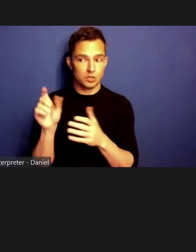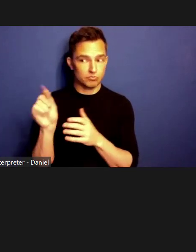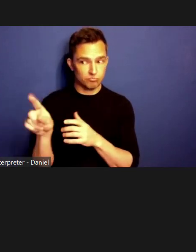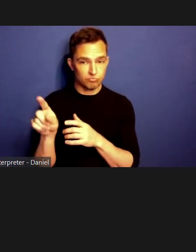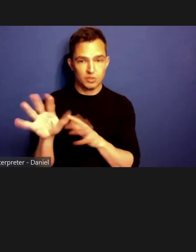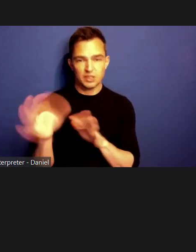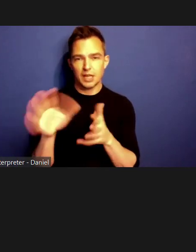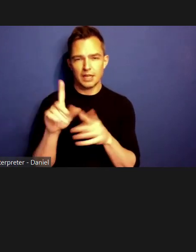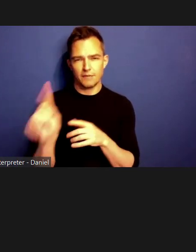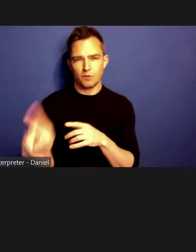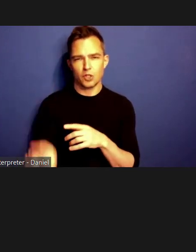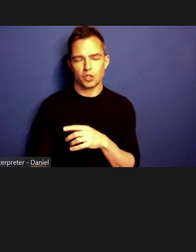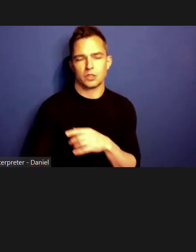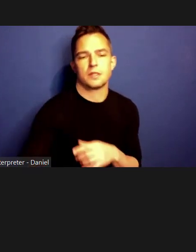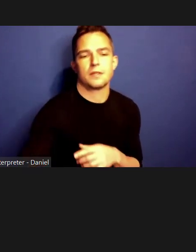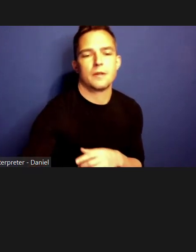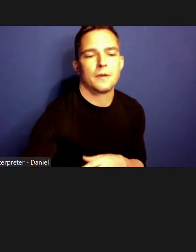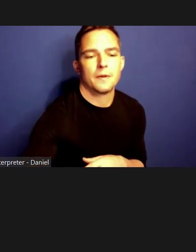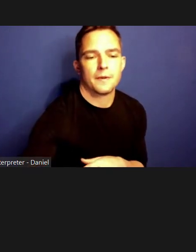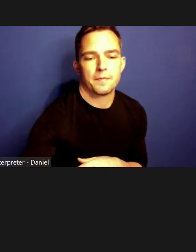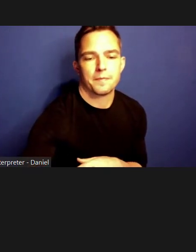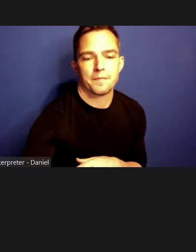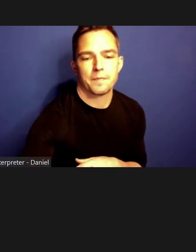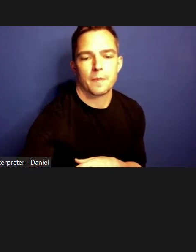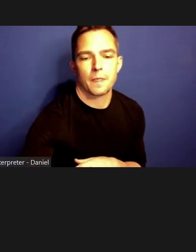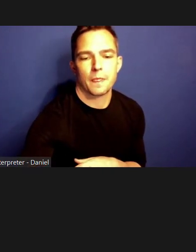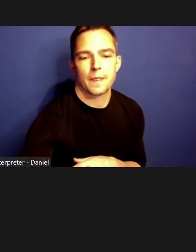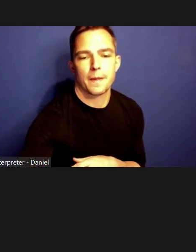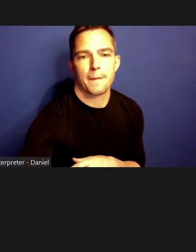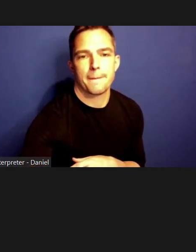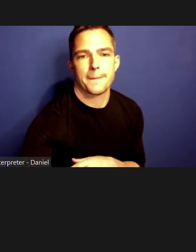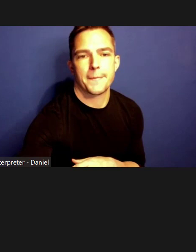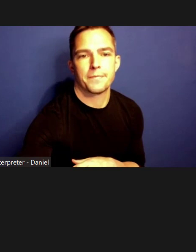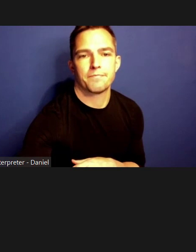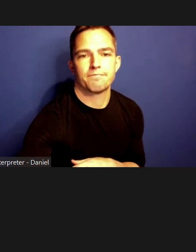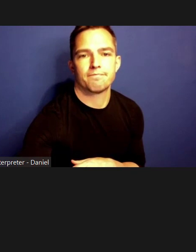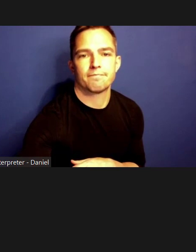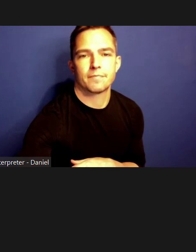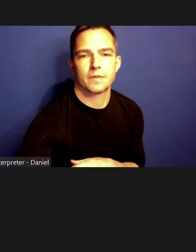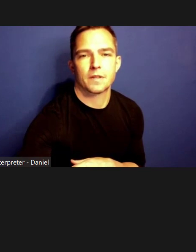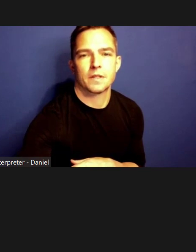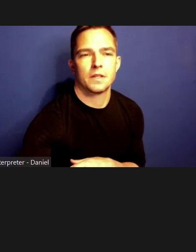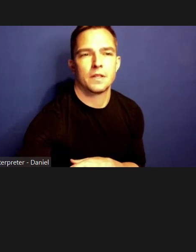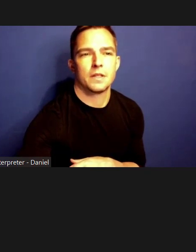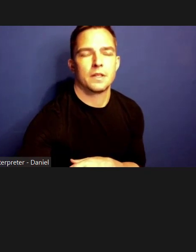That relates to the protocol that William showed.